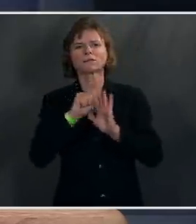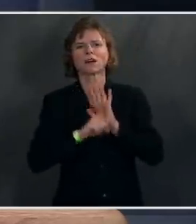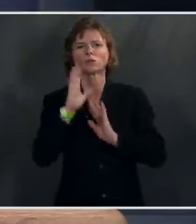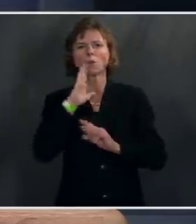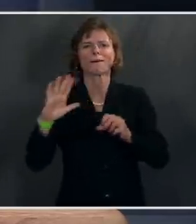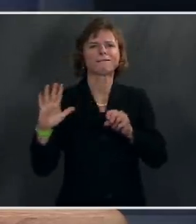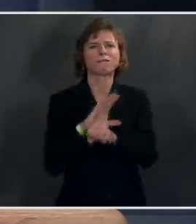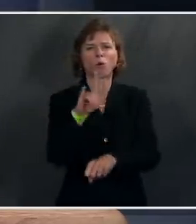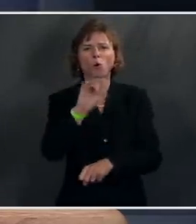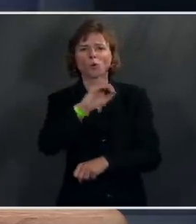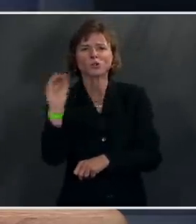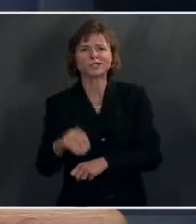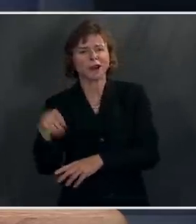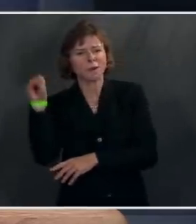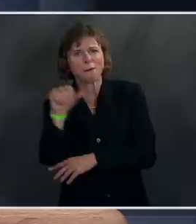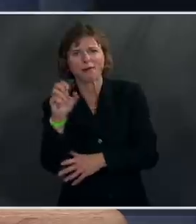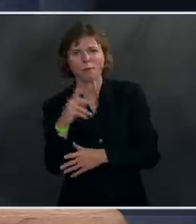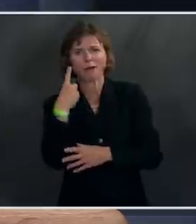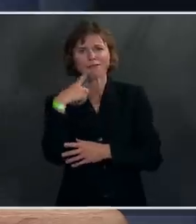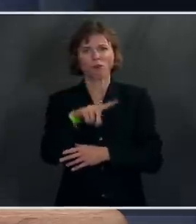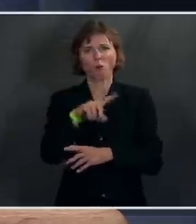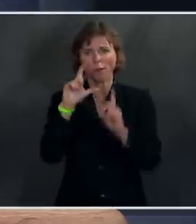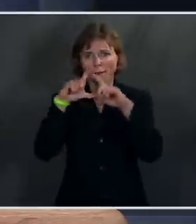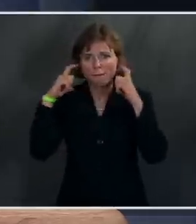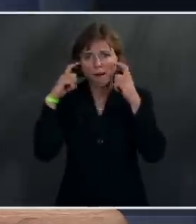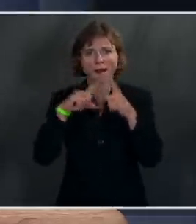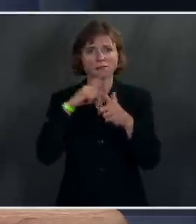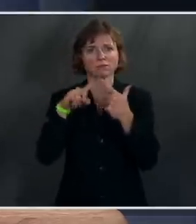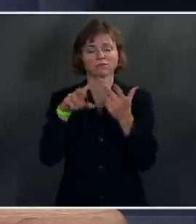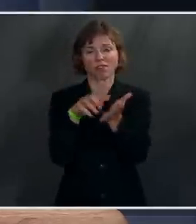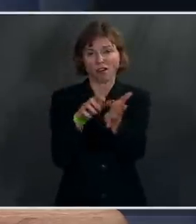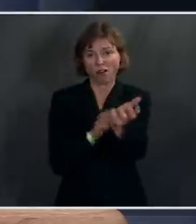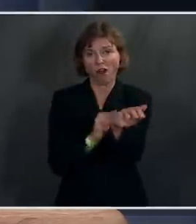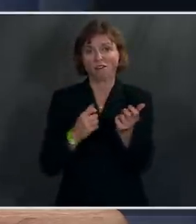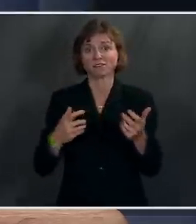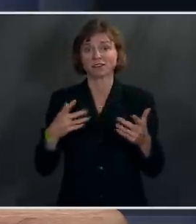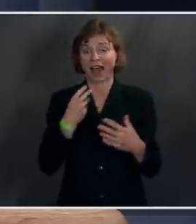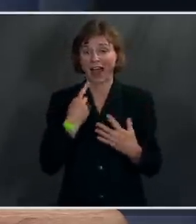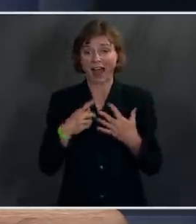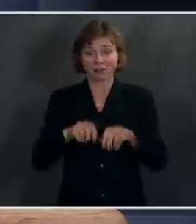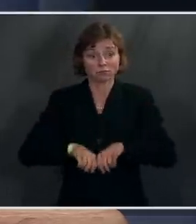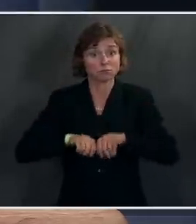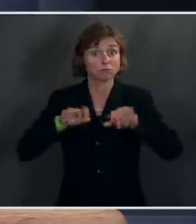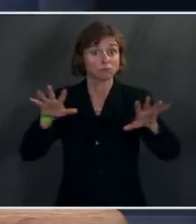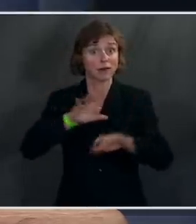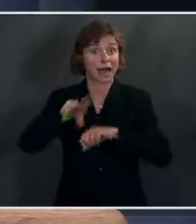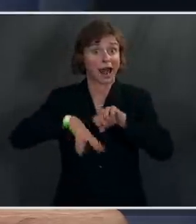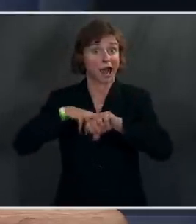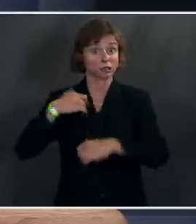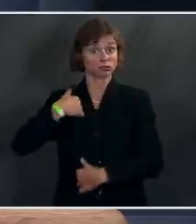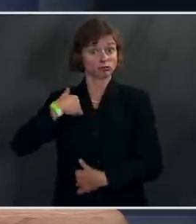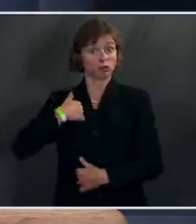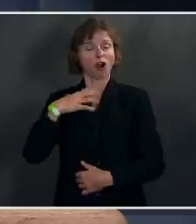like masks, gloves, mobilization of the National Guard, and they can use the additional resources for vaccination efforts